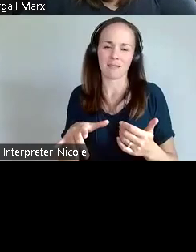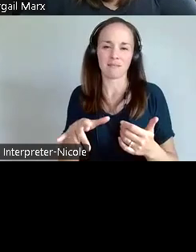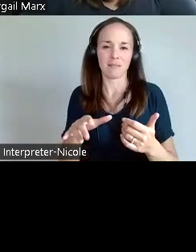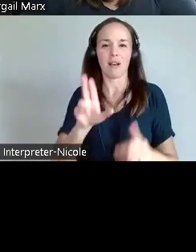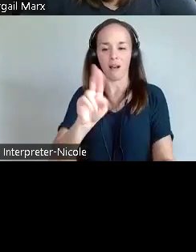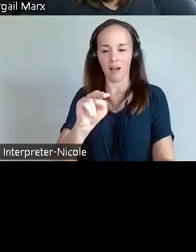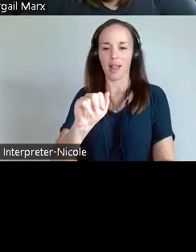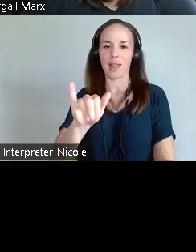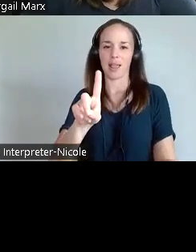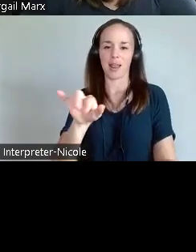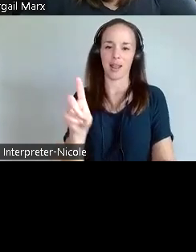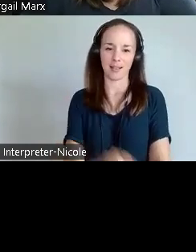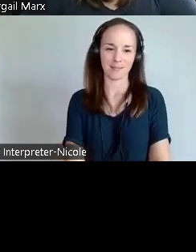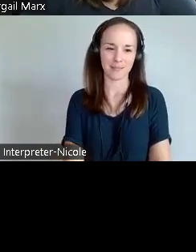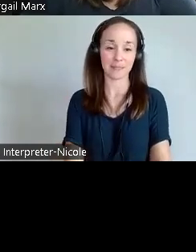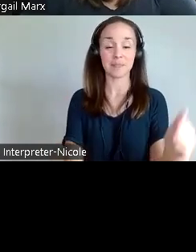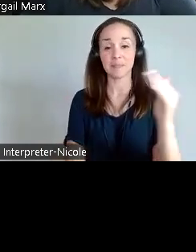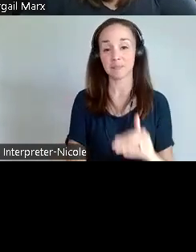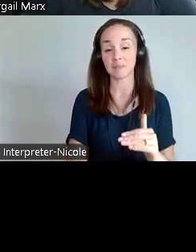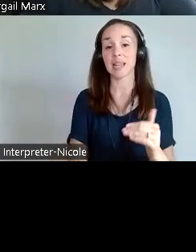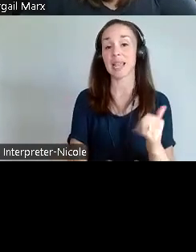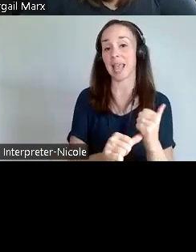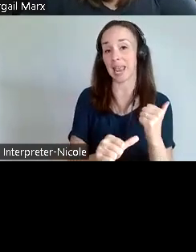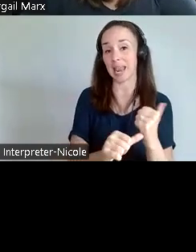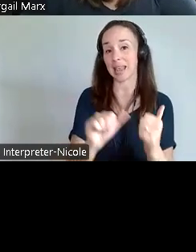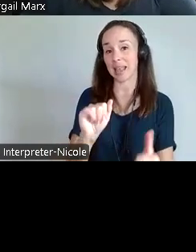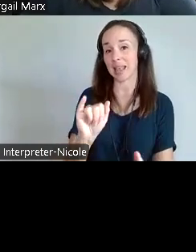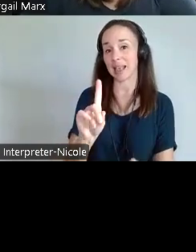And then we have aided communication and we're going to focus a lot more on the aided